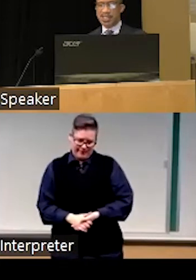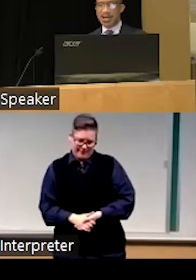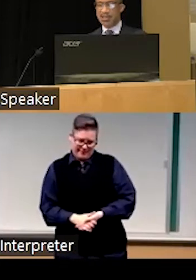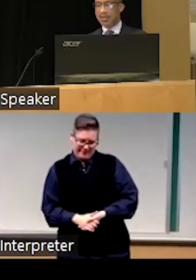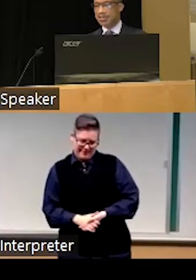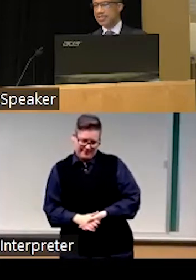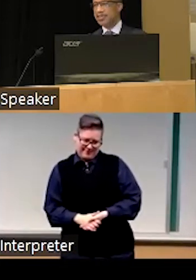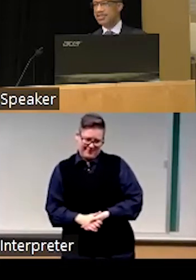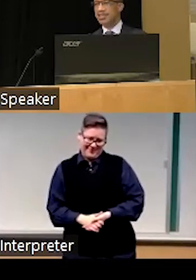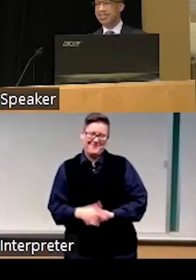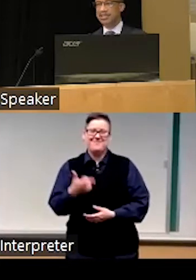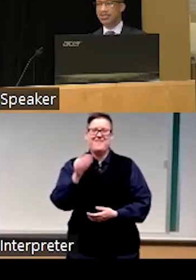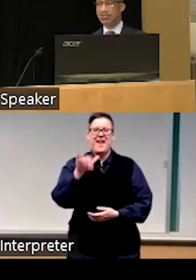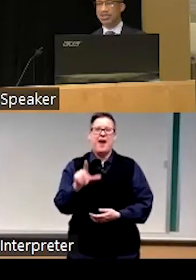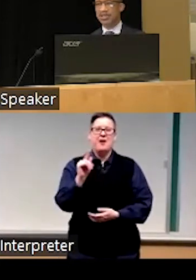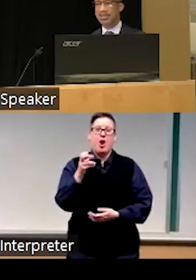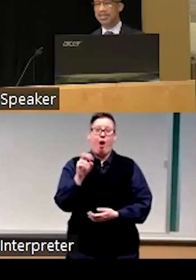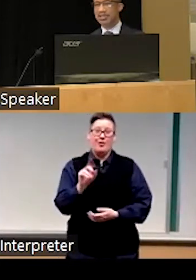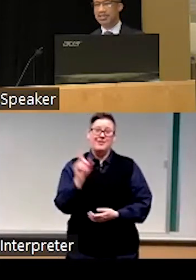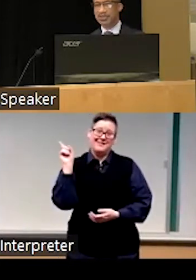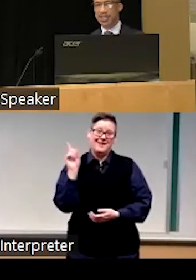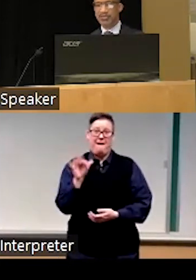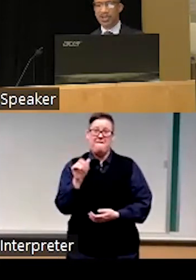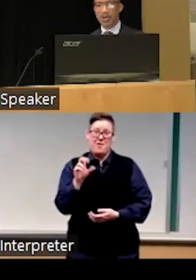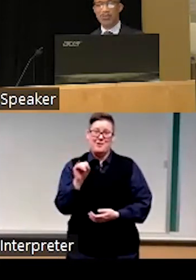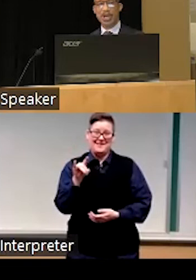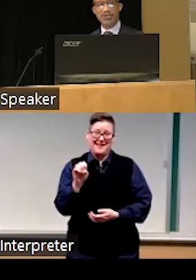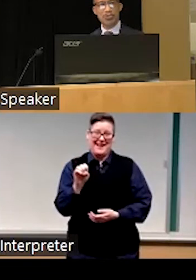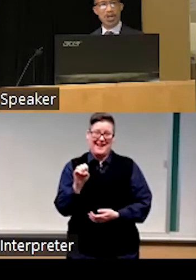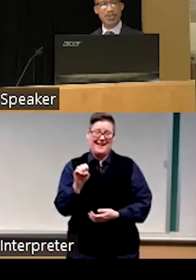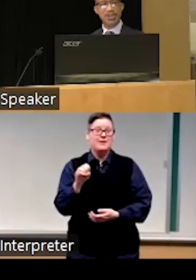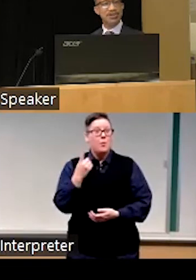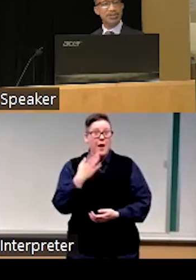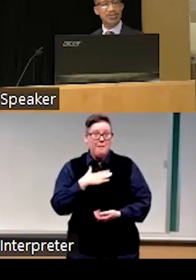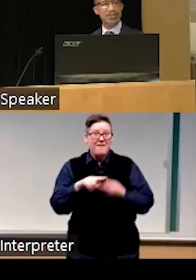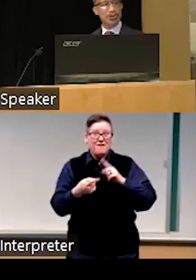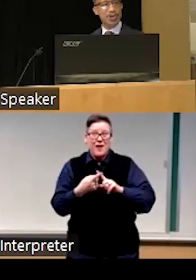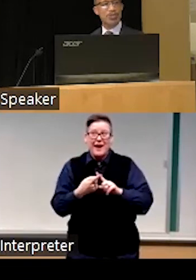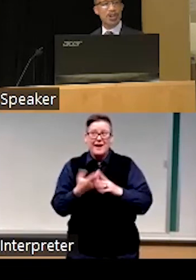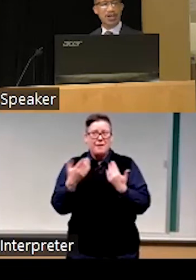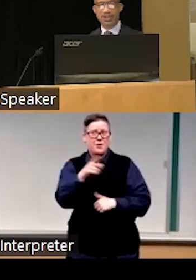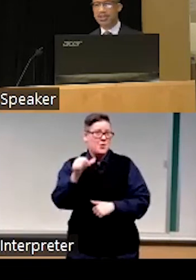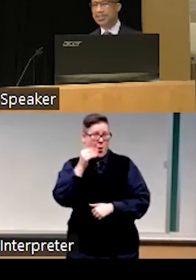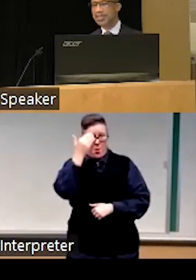Gary Larson is an old old friend of mine many of you probably don't know much about Gary Larson